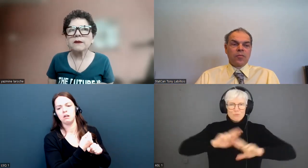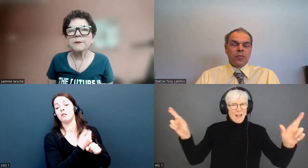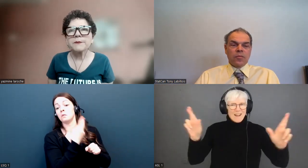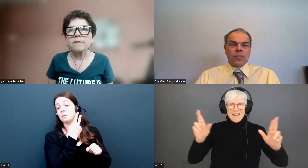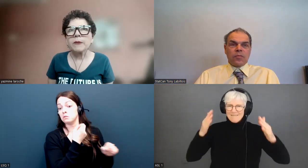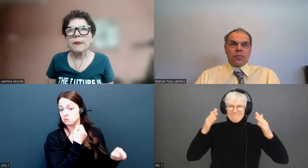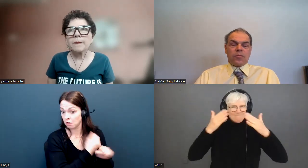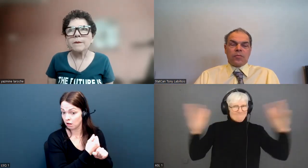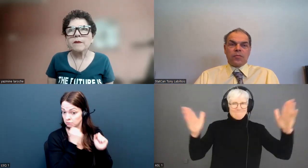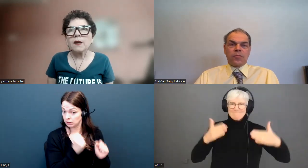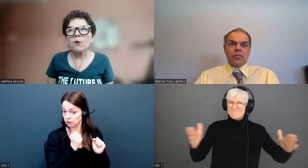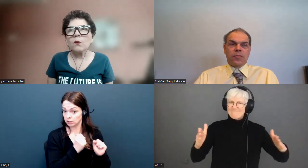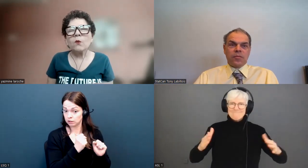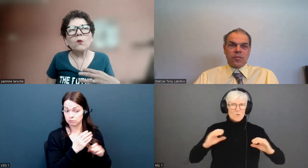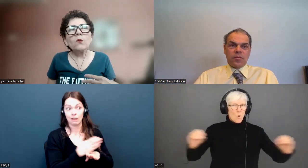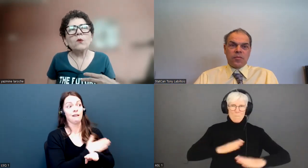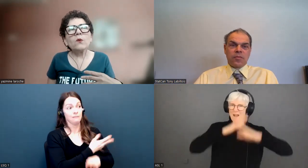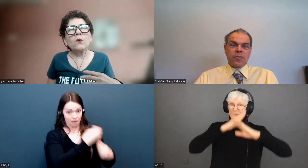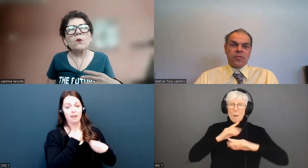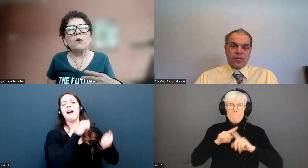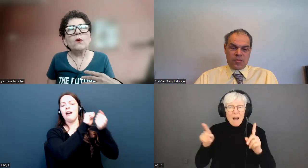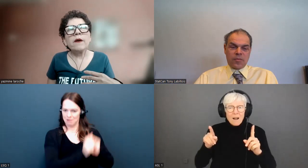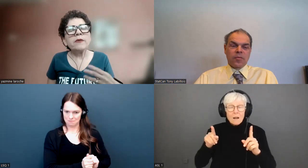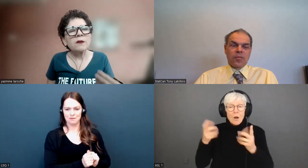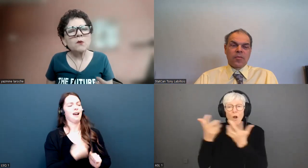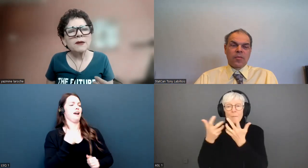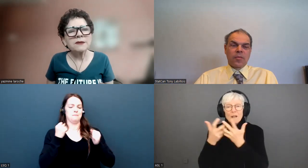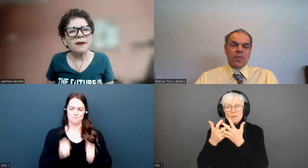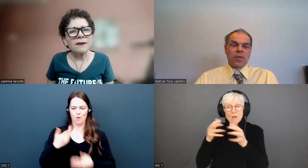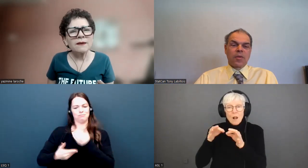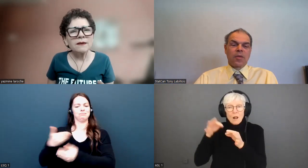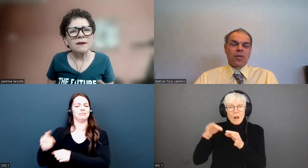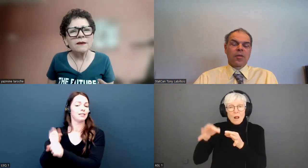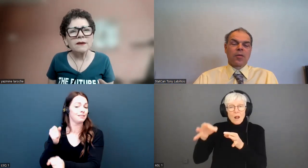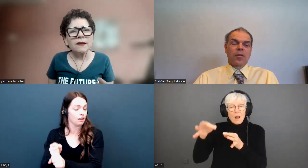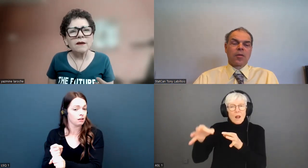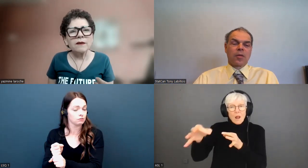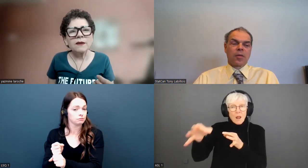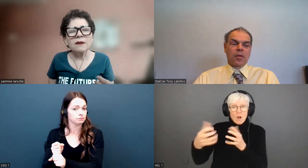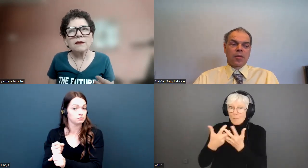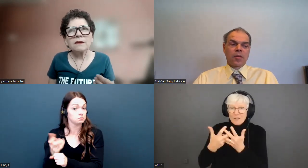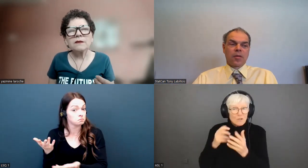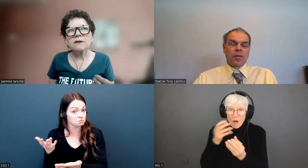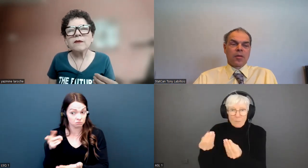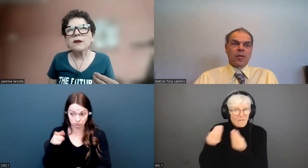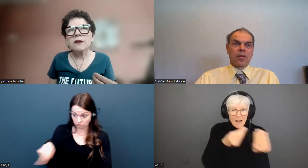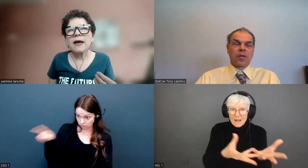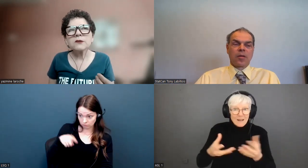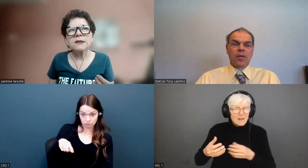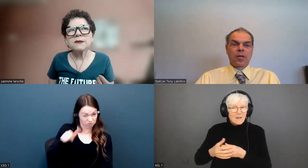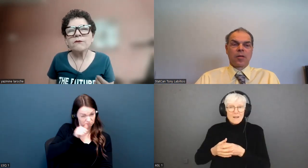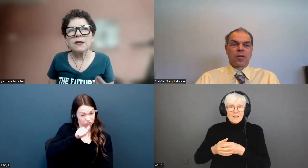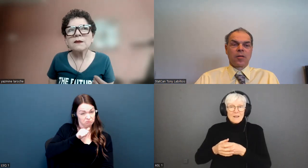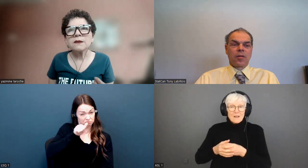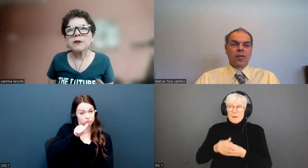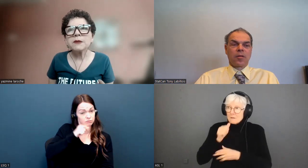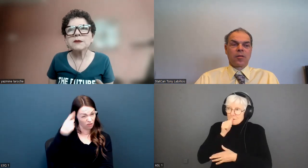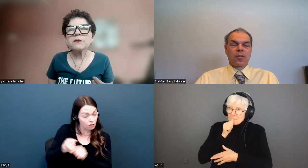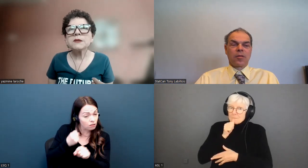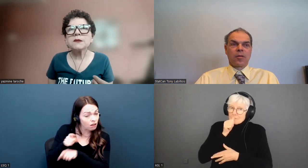are they going to want to stay are they are they going to actually field the public service